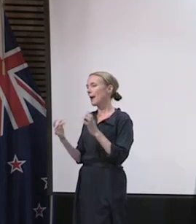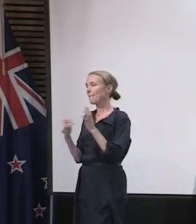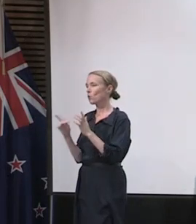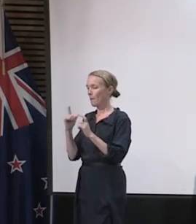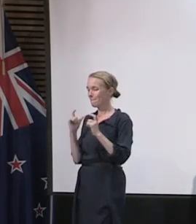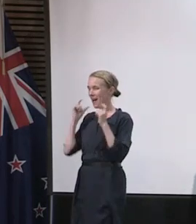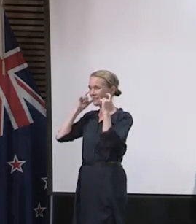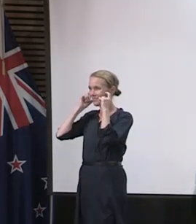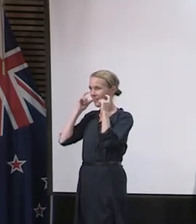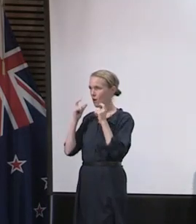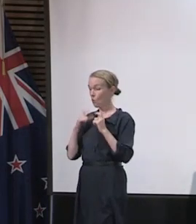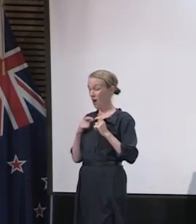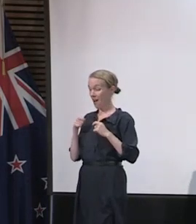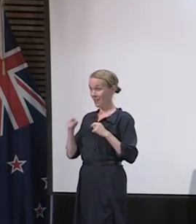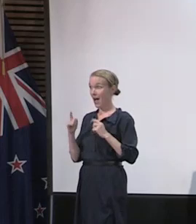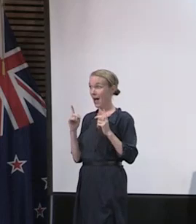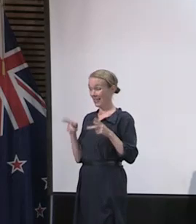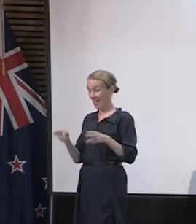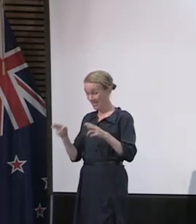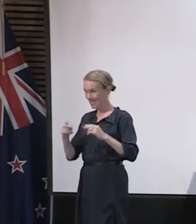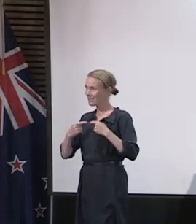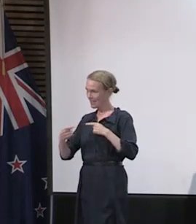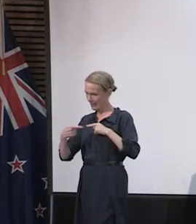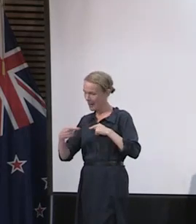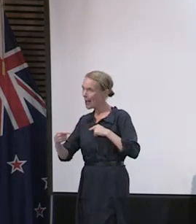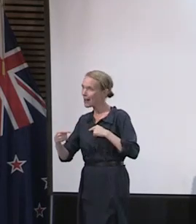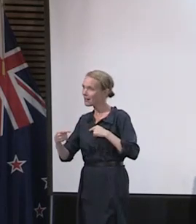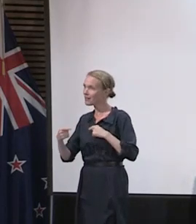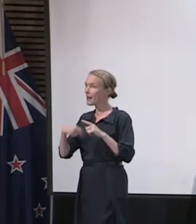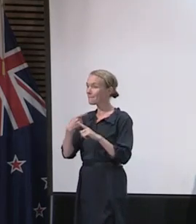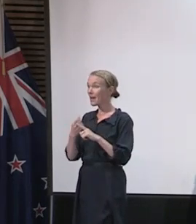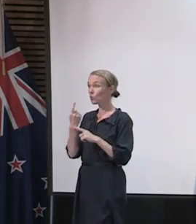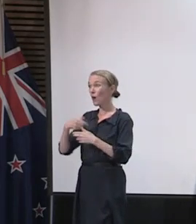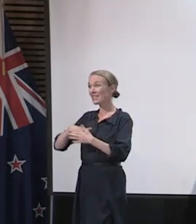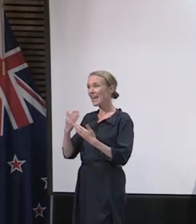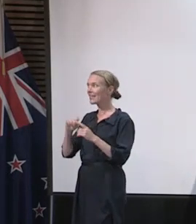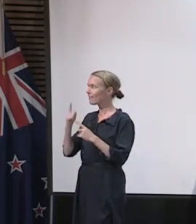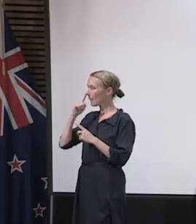because they are repeatedly within that - within the metre